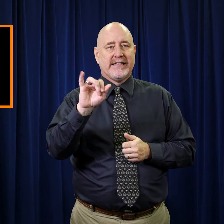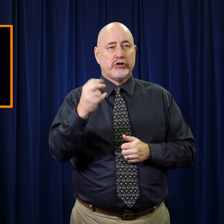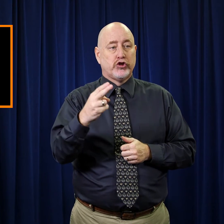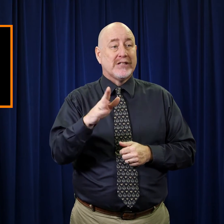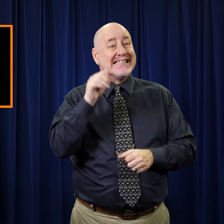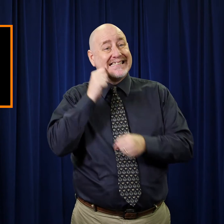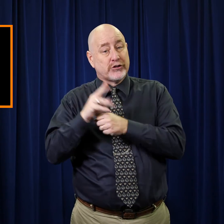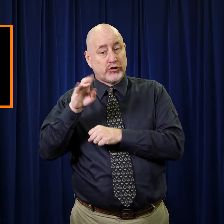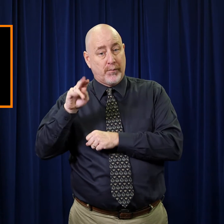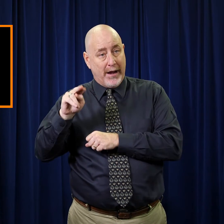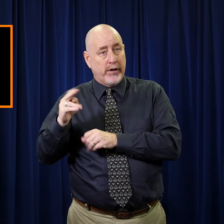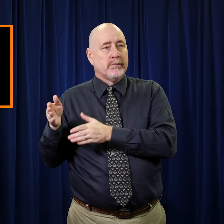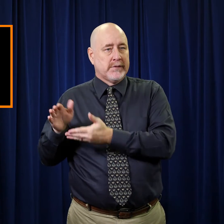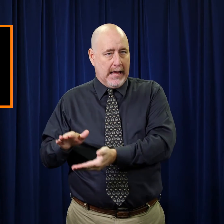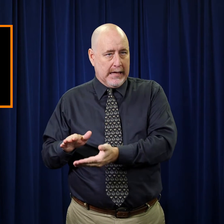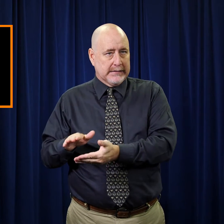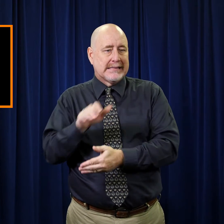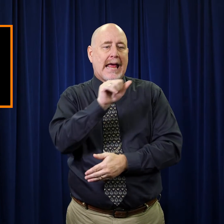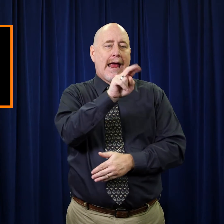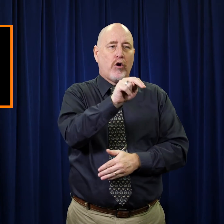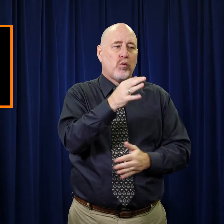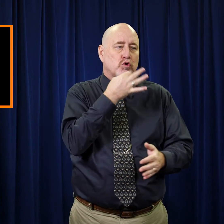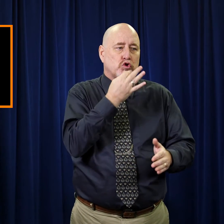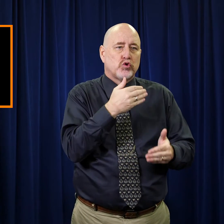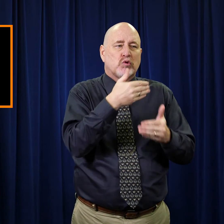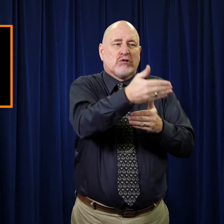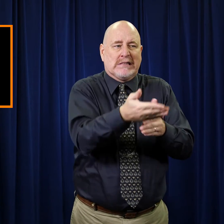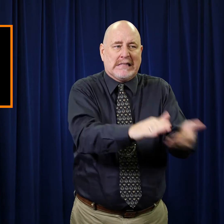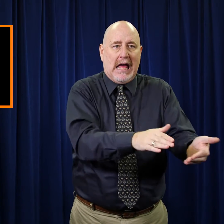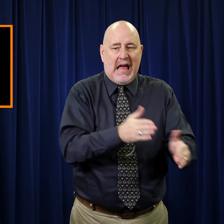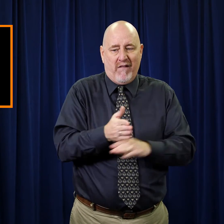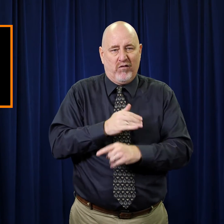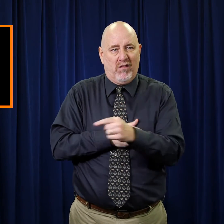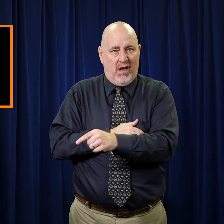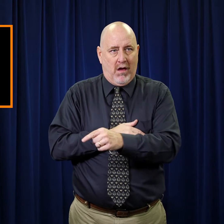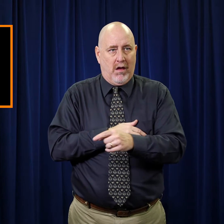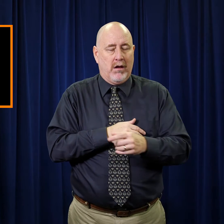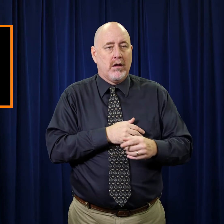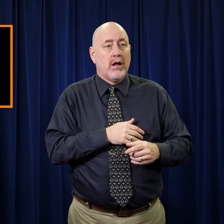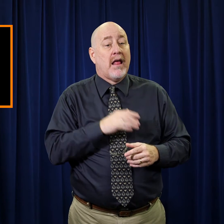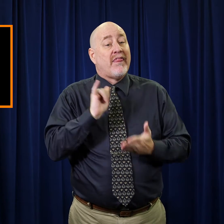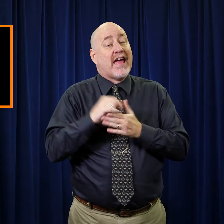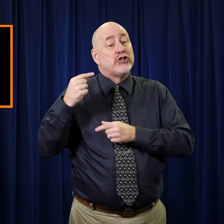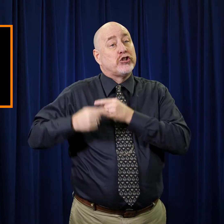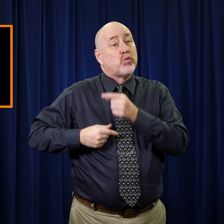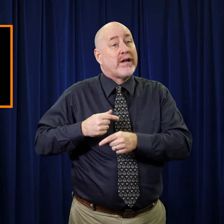Miriam, his sister, dies and Aaron is going to die soon hereafter. This